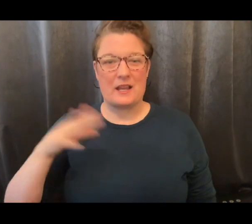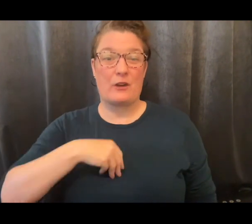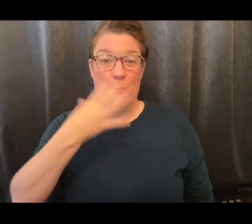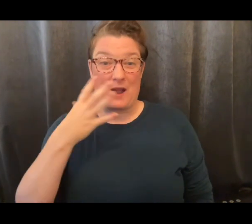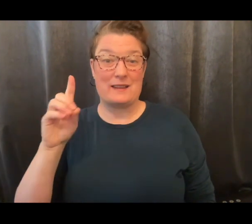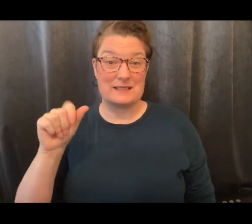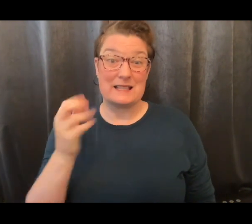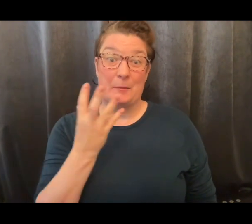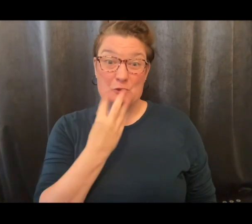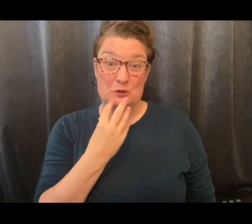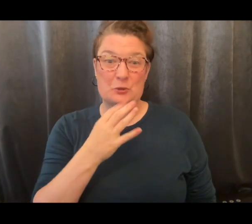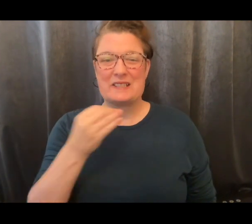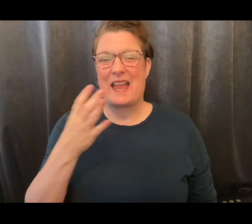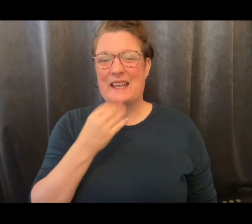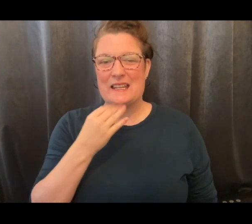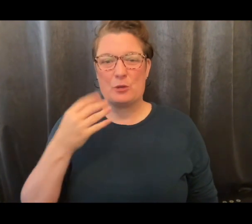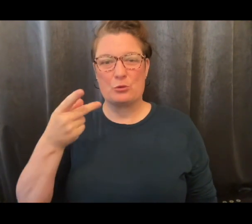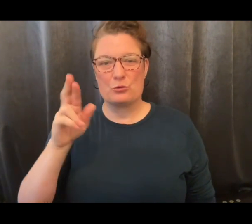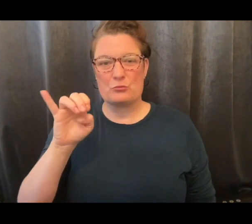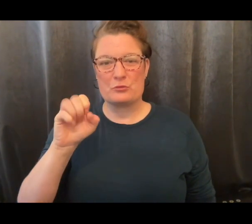Hebrew priestesses, or priestexxes.